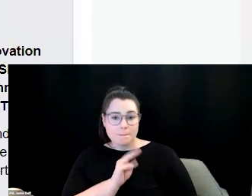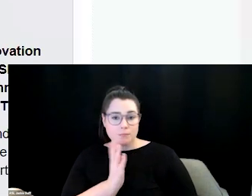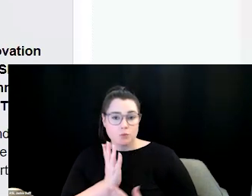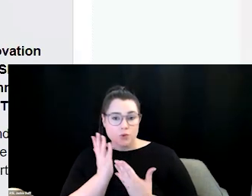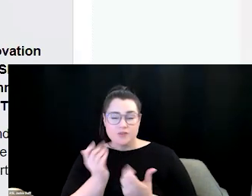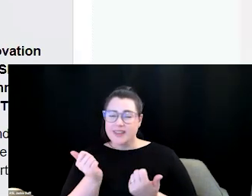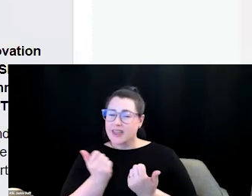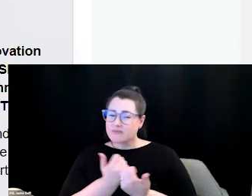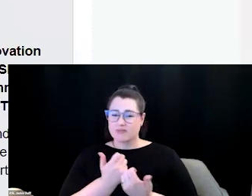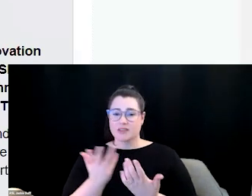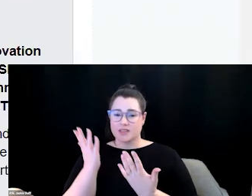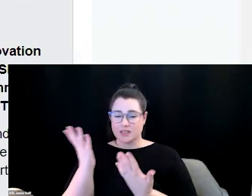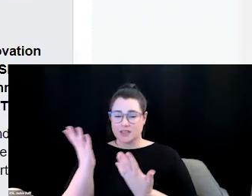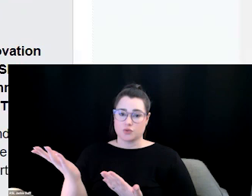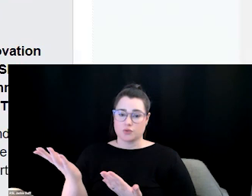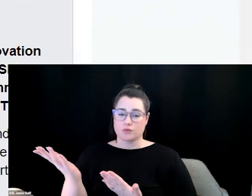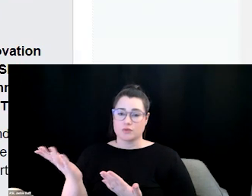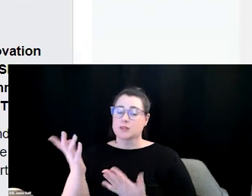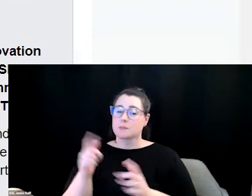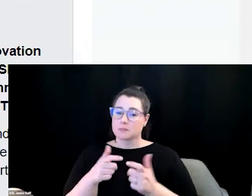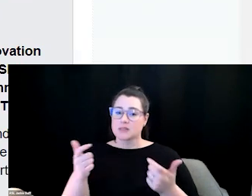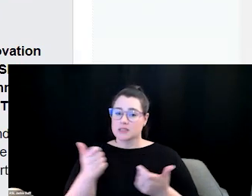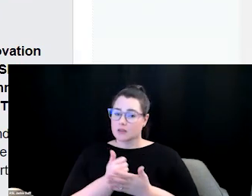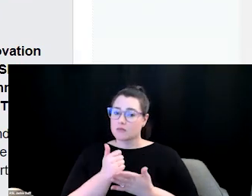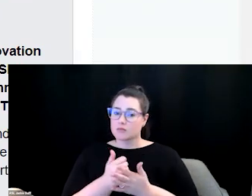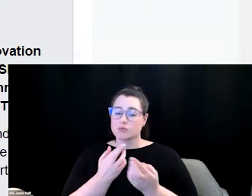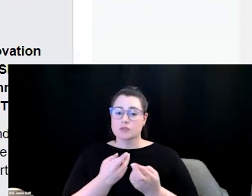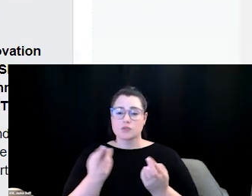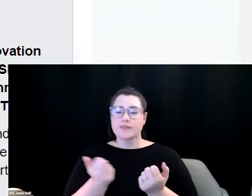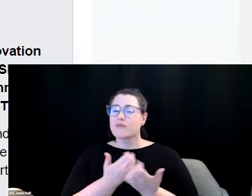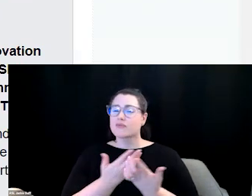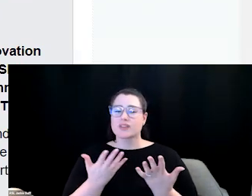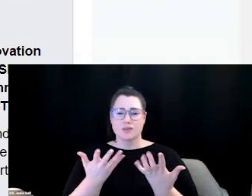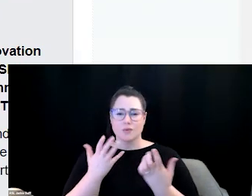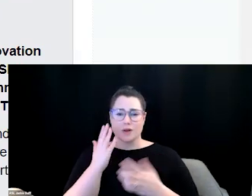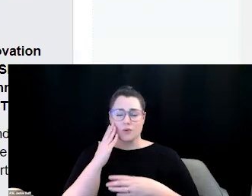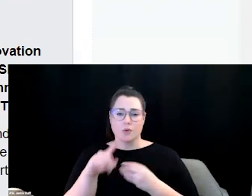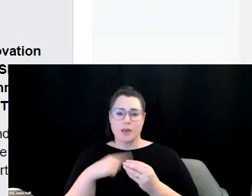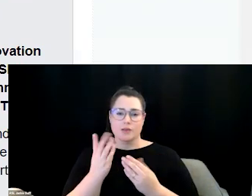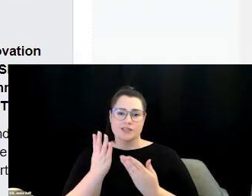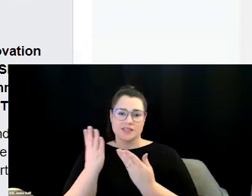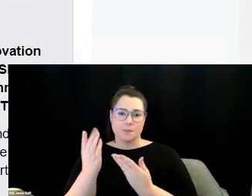This is a huge resource of anything you ever wanted to know about submitting something to NSF.